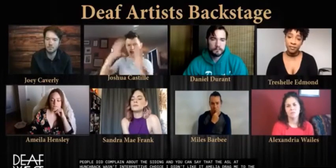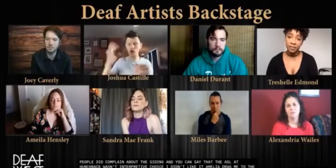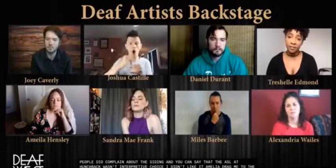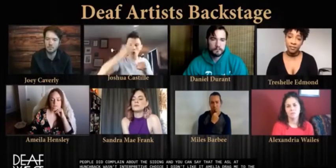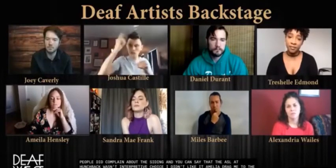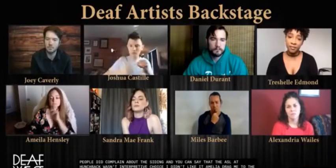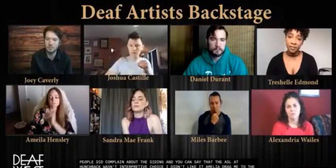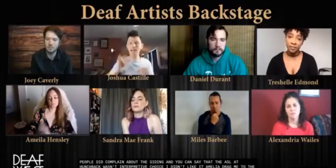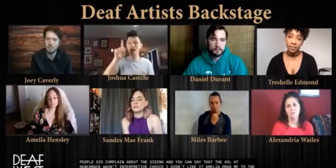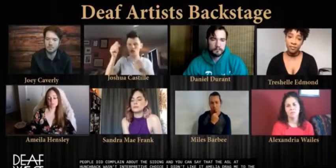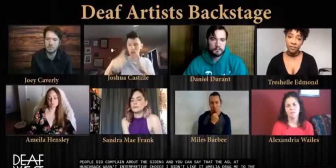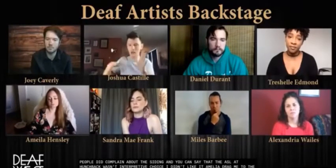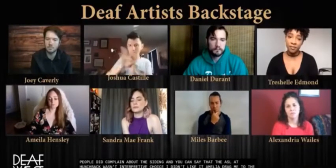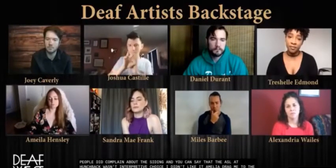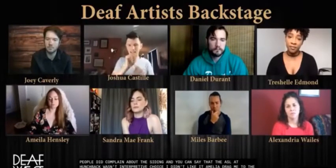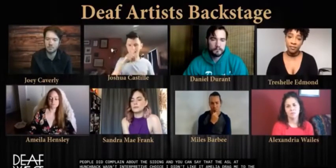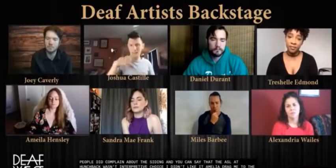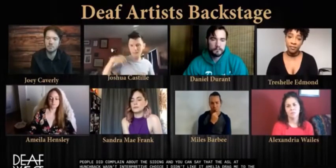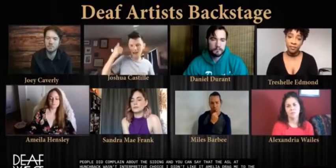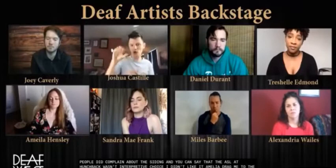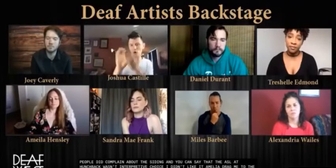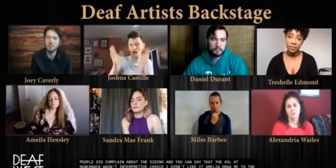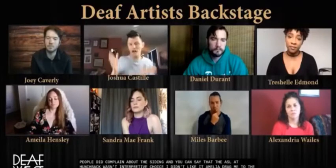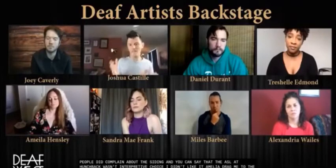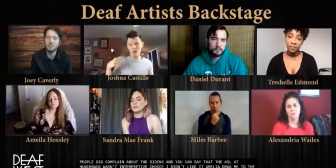My interpretation but ultimately, it's the director’s decision.